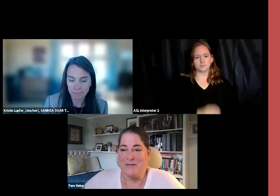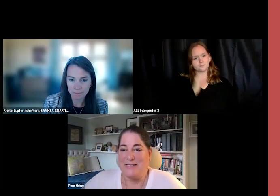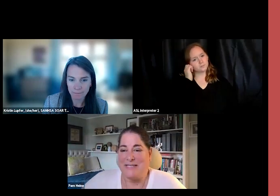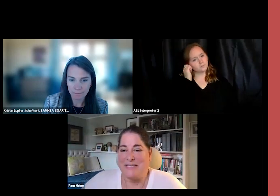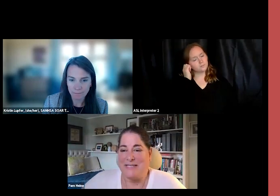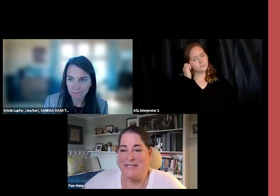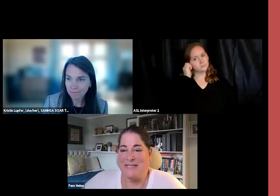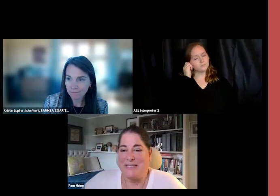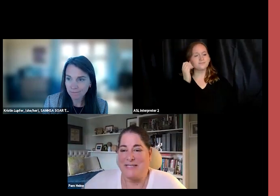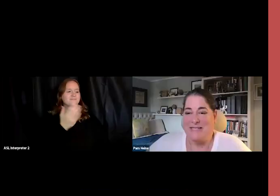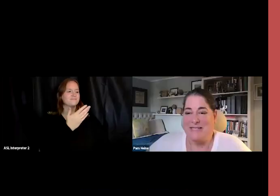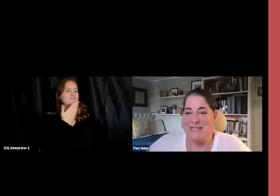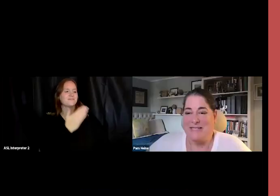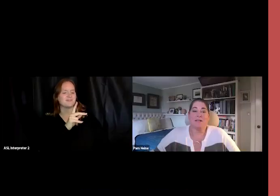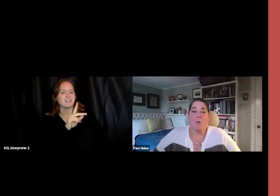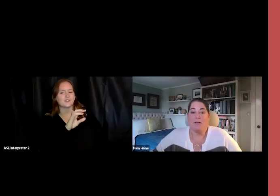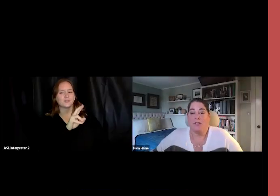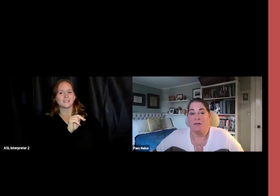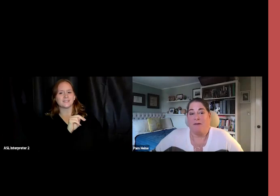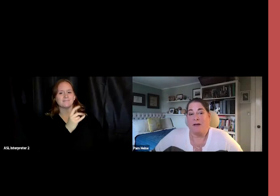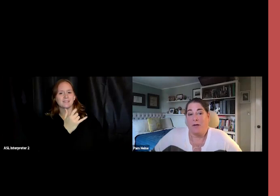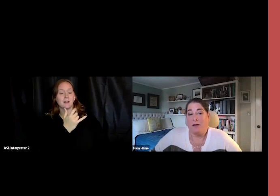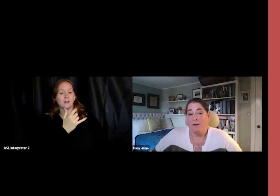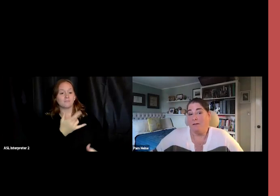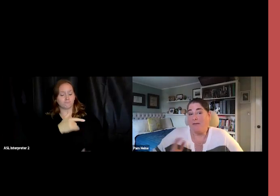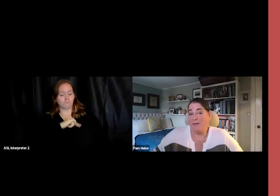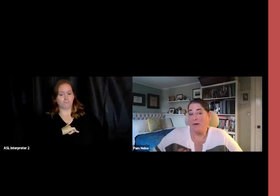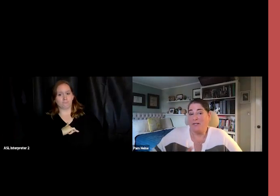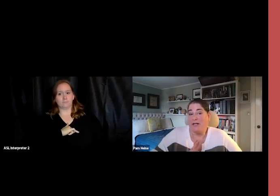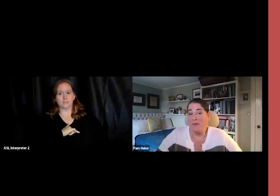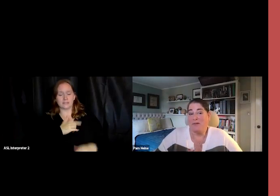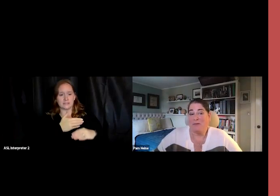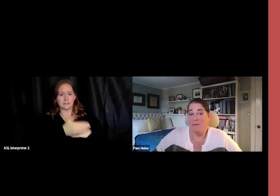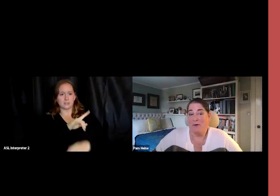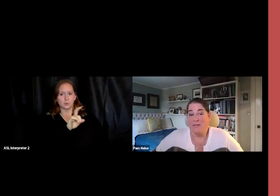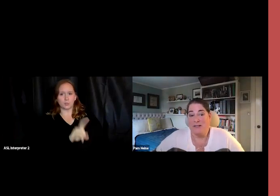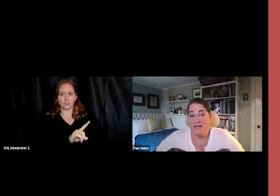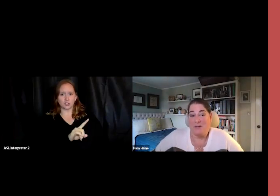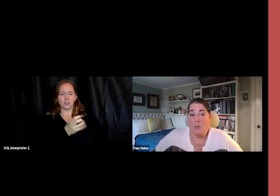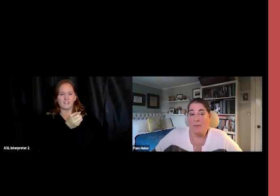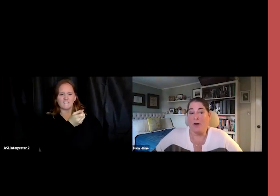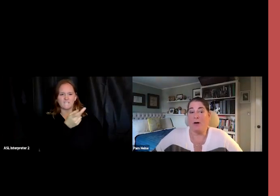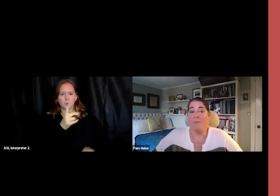Thanks Kristin. So I'm gonna take the next question. In fact, we had this question in a couple different forms on today's webinar